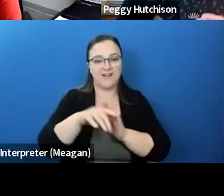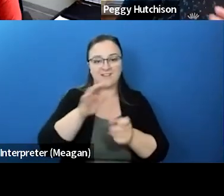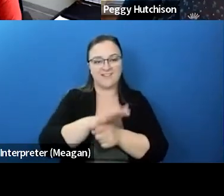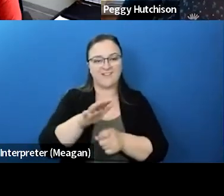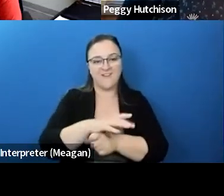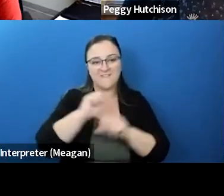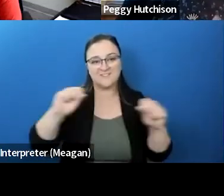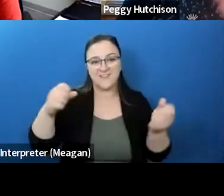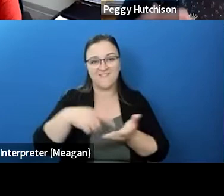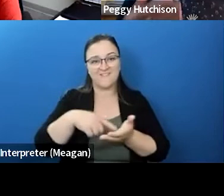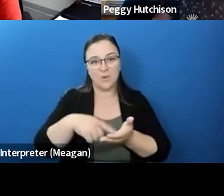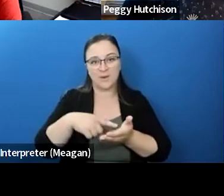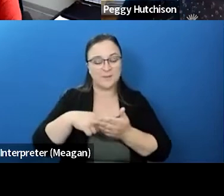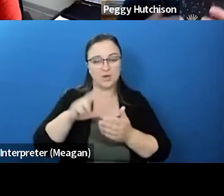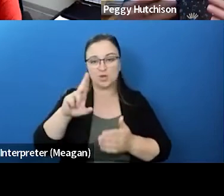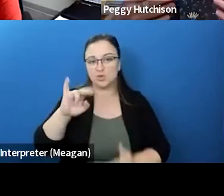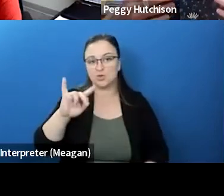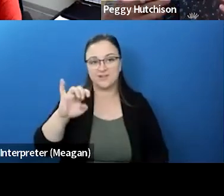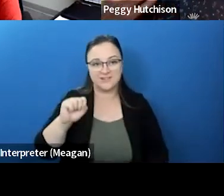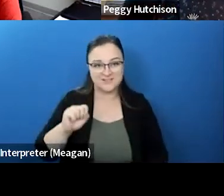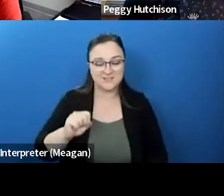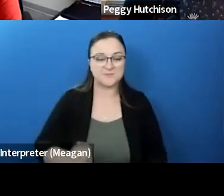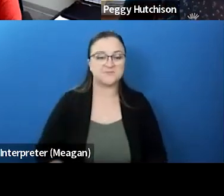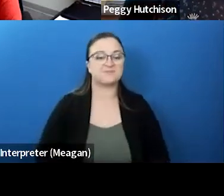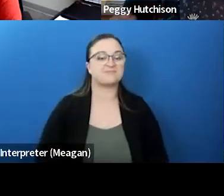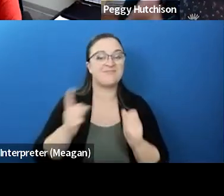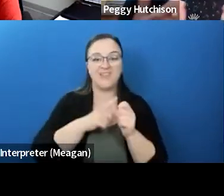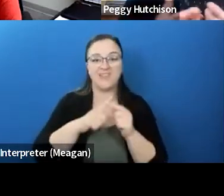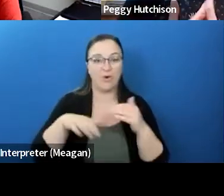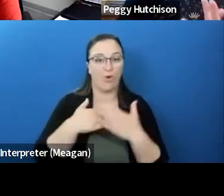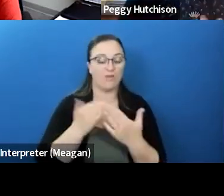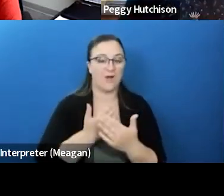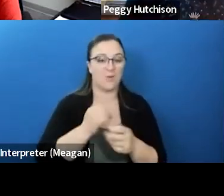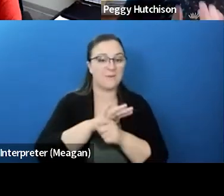And then we had to put all of our pandemic plans in place. I don't know about you all,